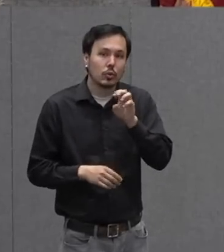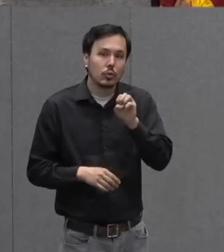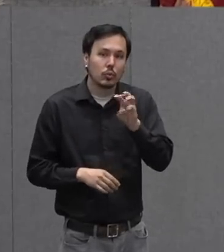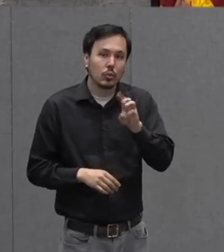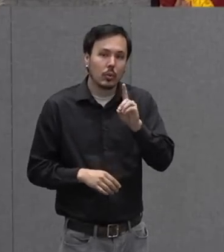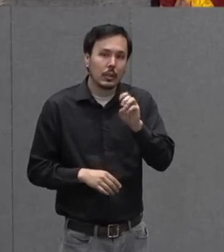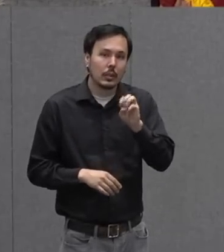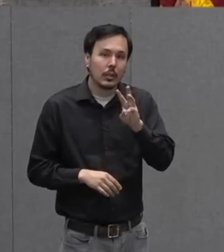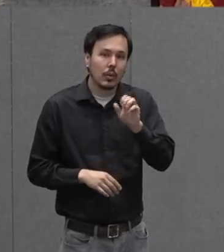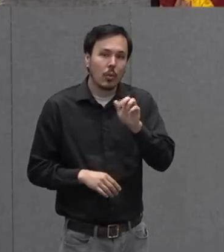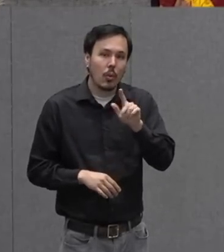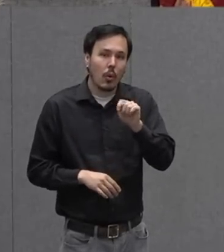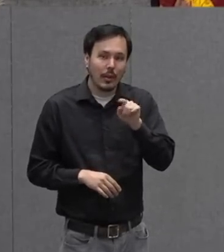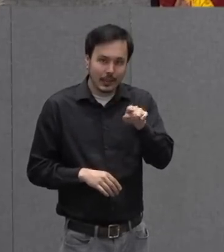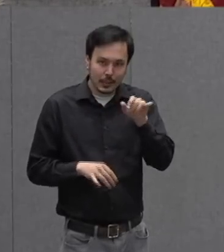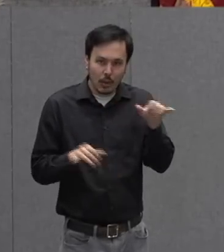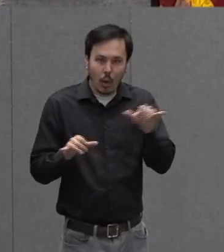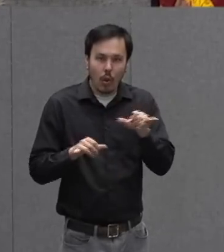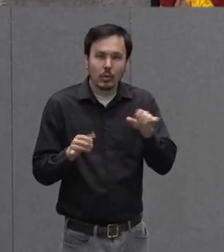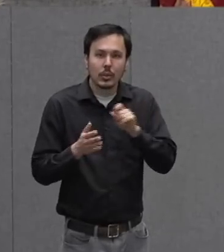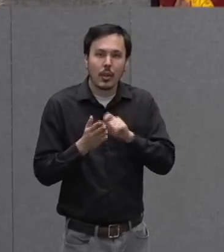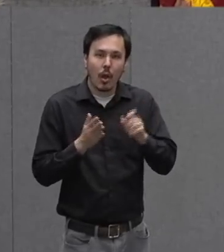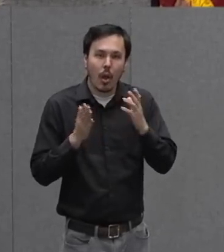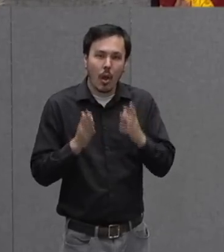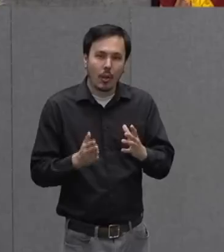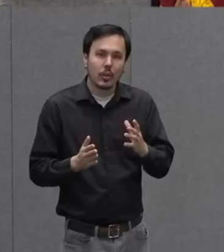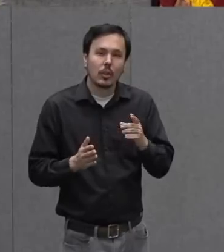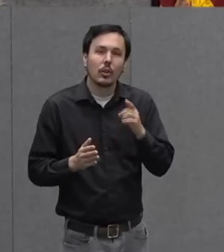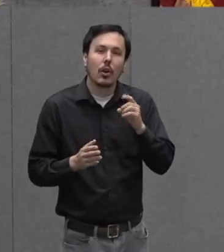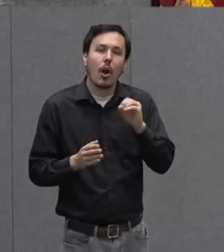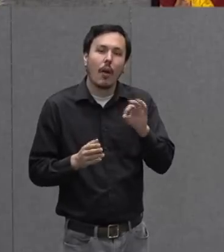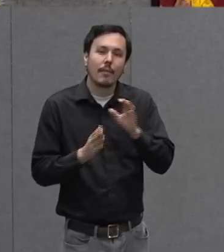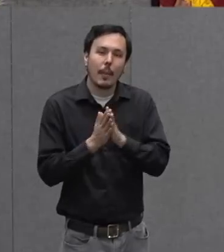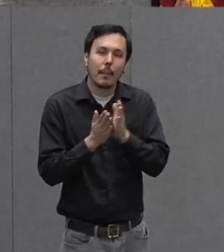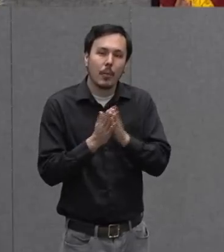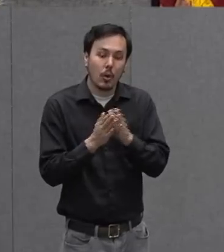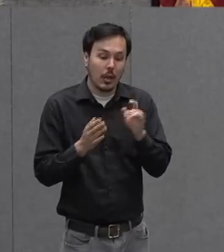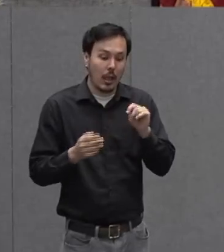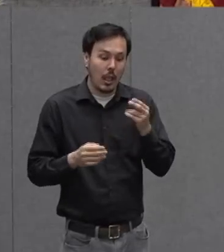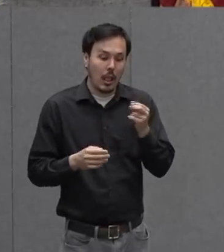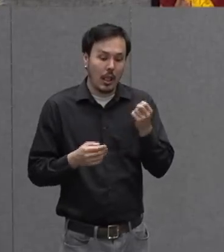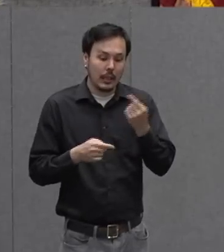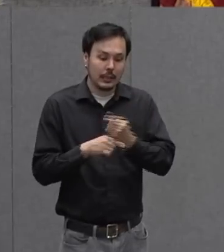He's also the author of the book "The Day the Crayons Quit." Have you ever read that story?